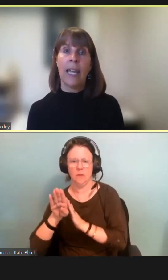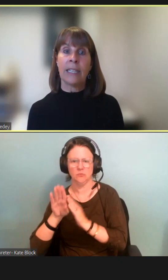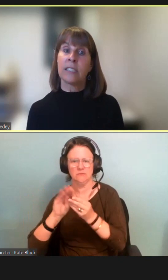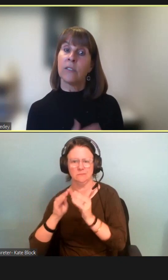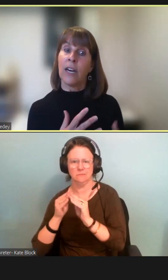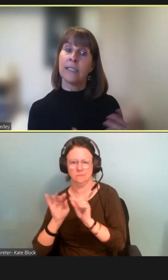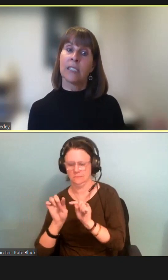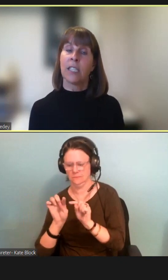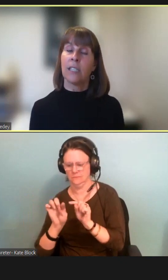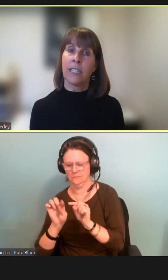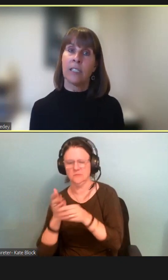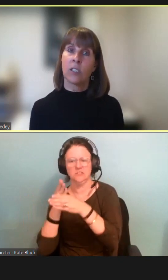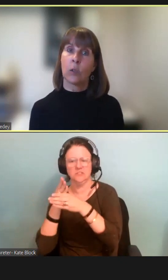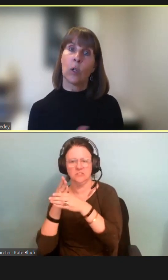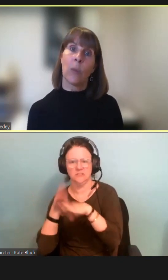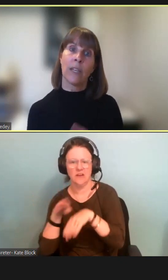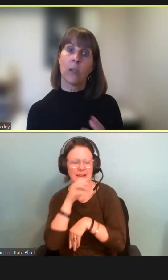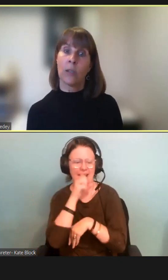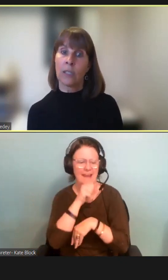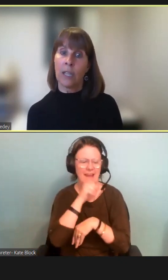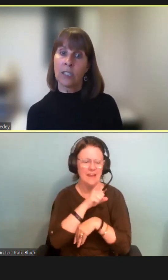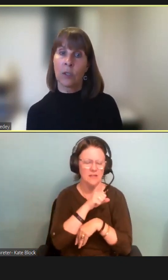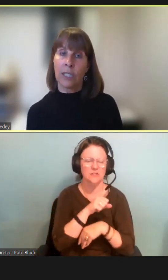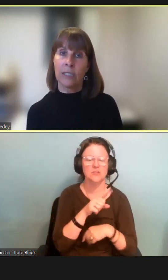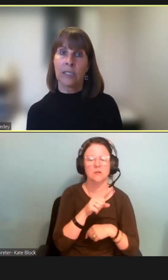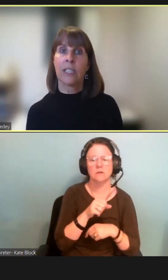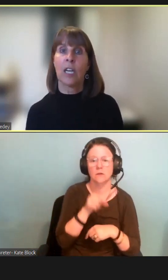divides the child's age score by their chronological age at the time they did